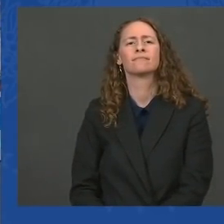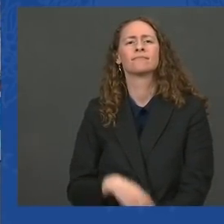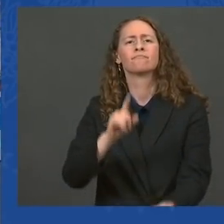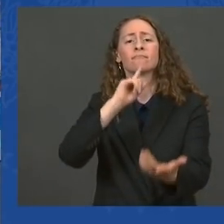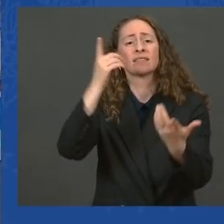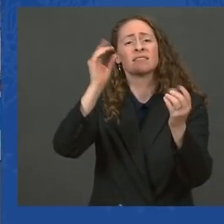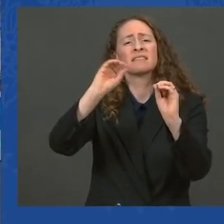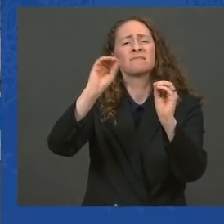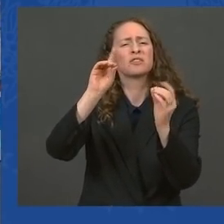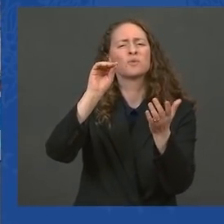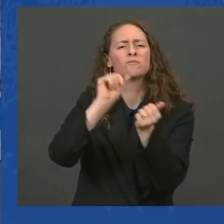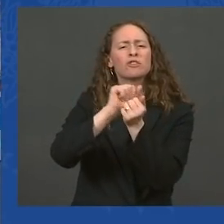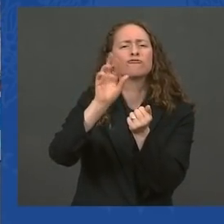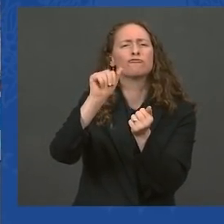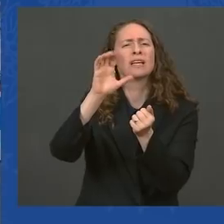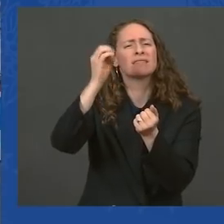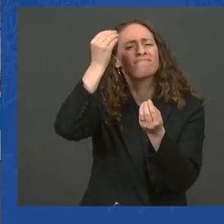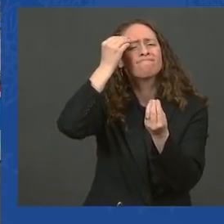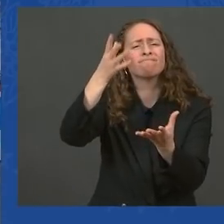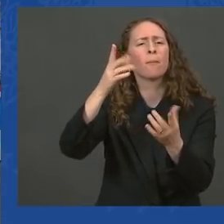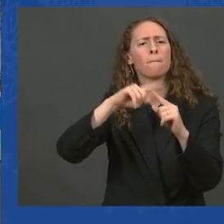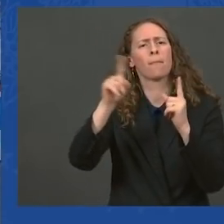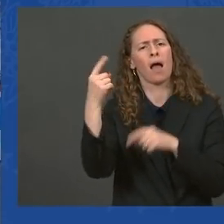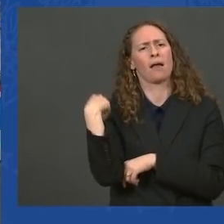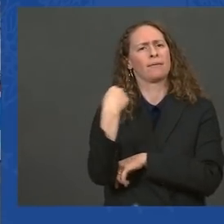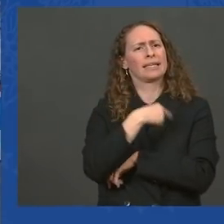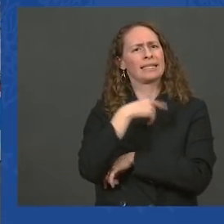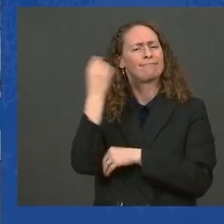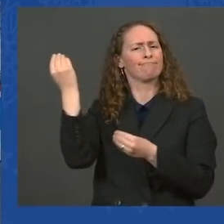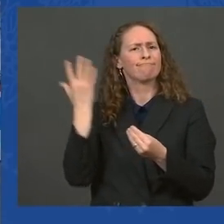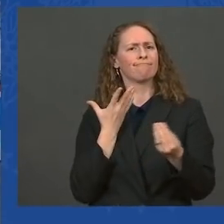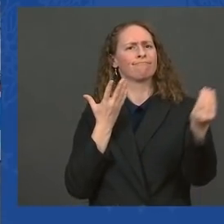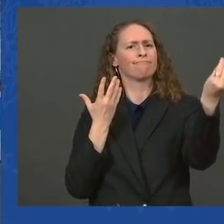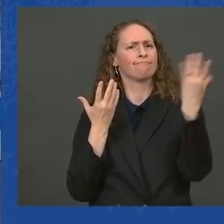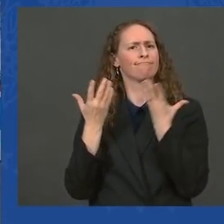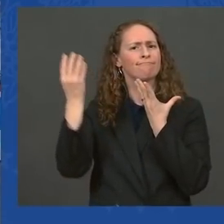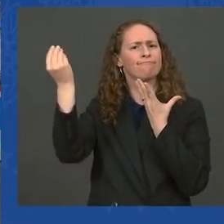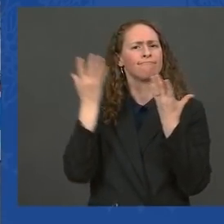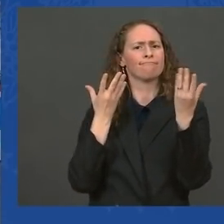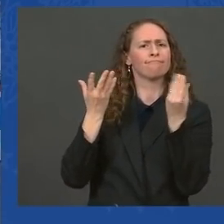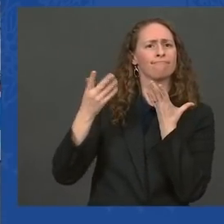who, upon returning home from their service, are treated differently from white veterans.